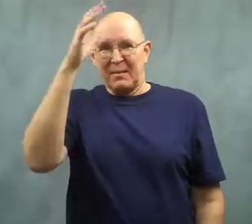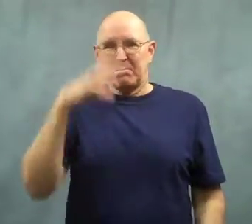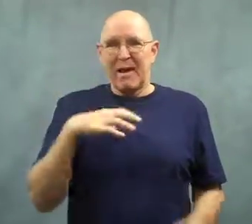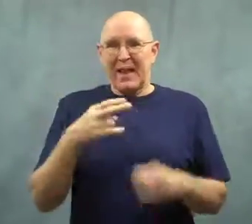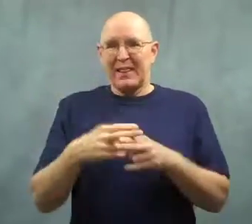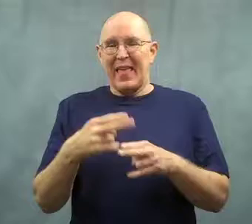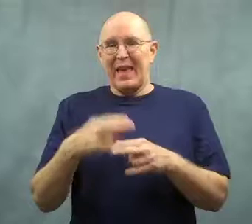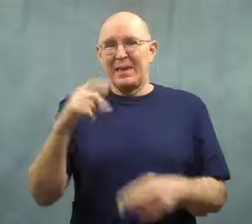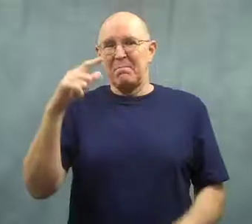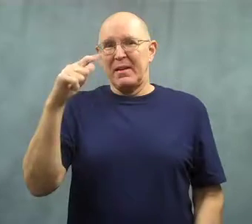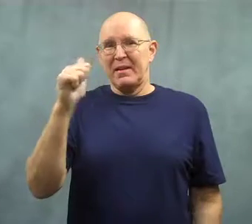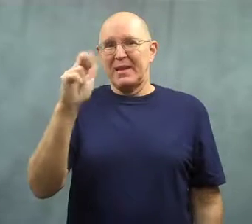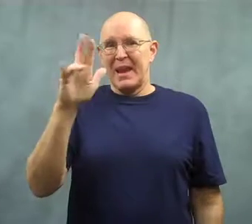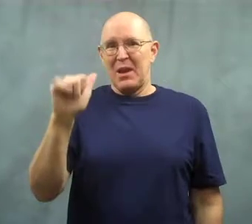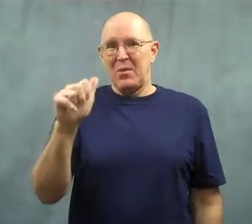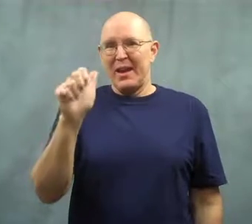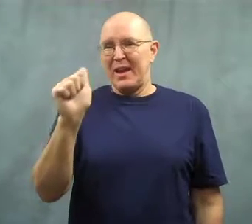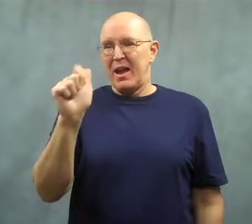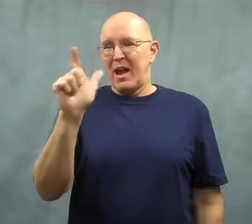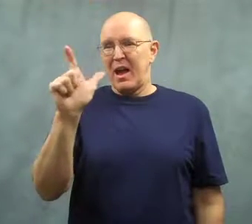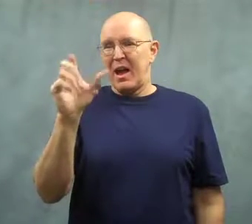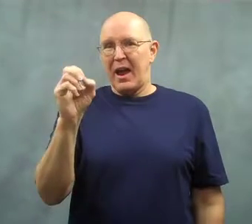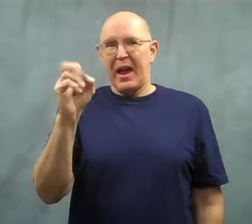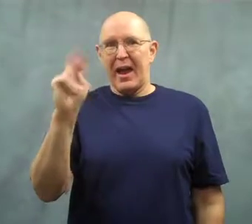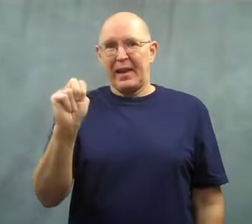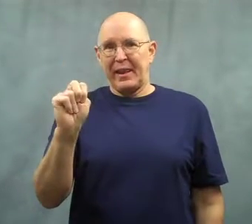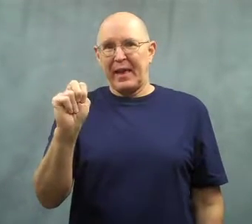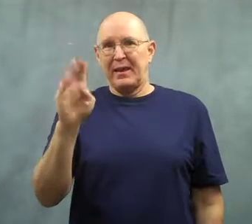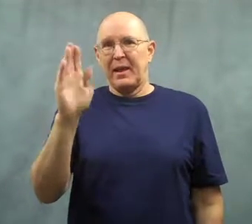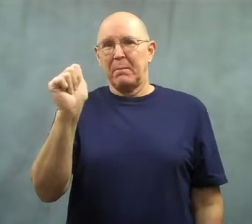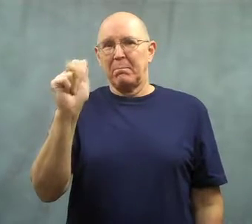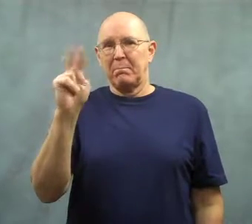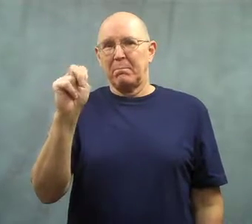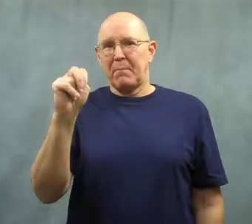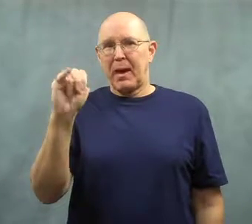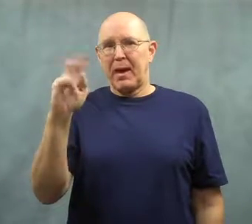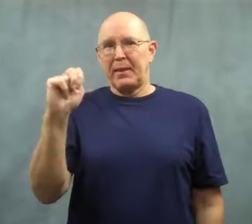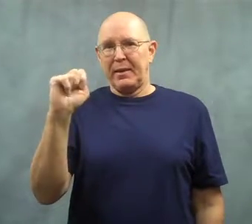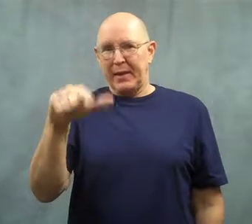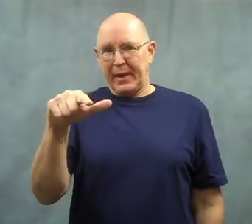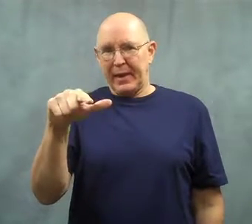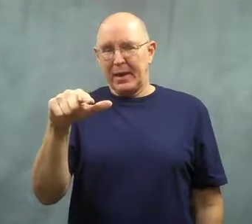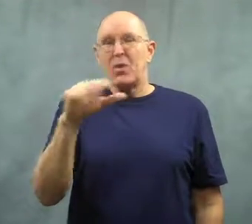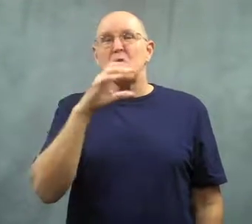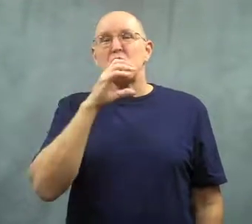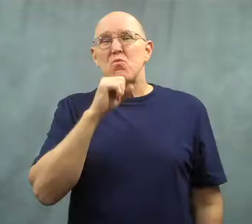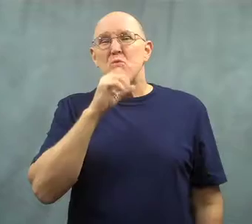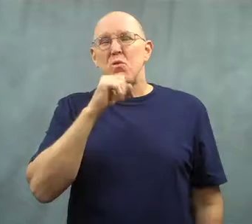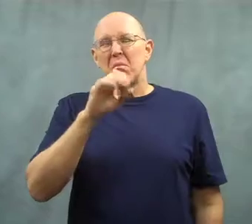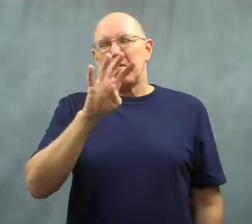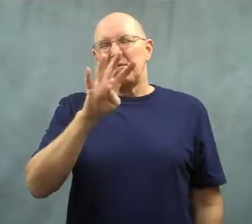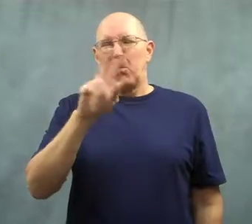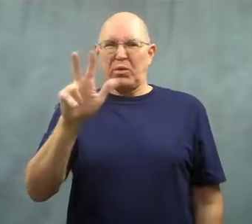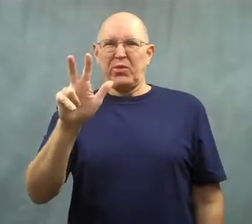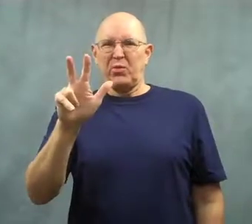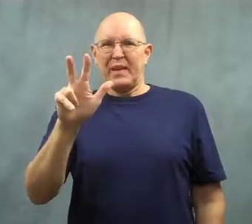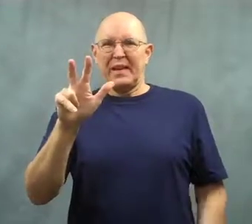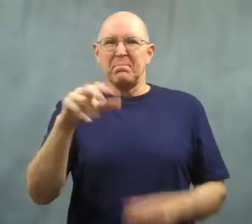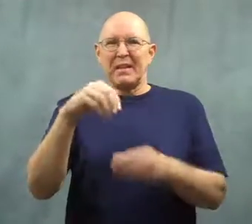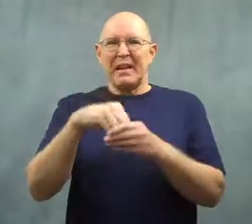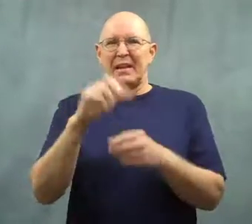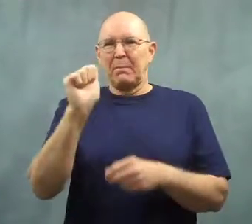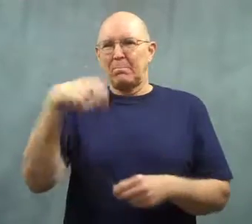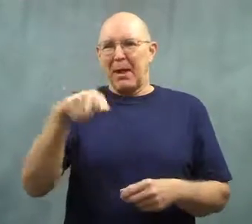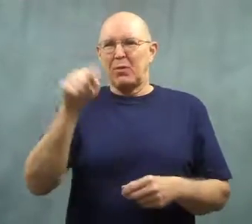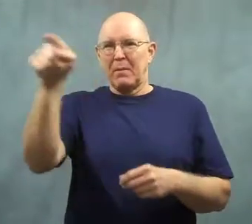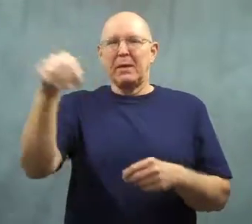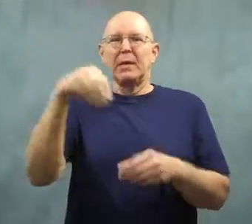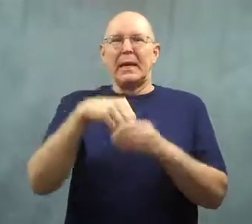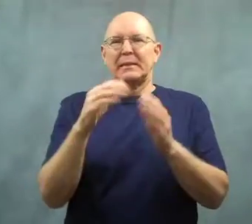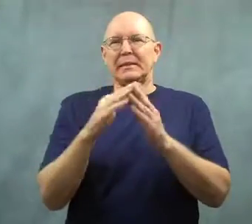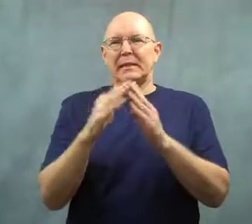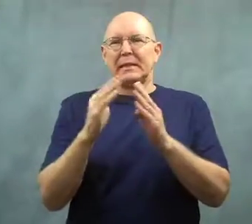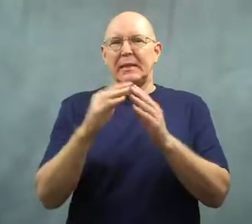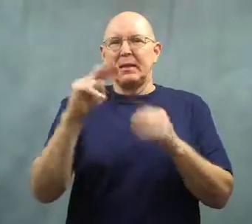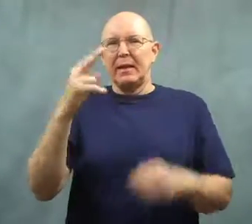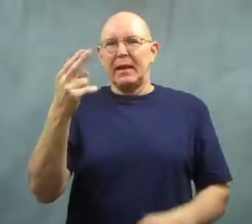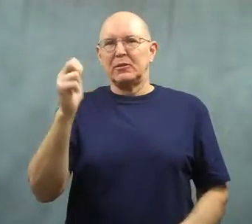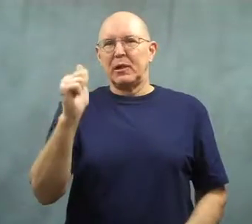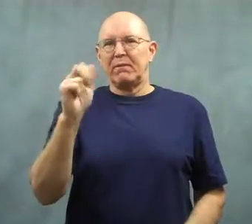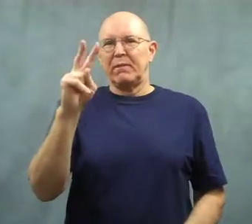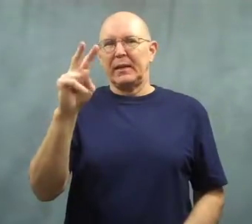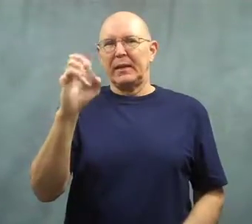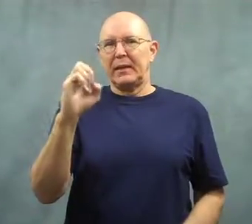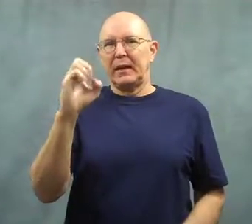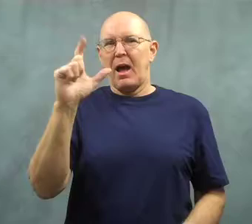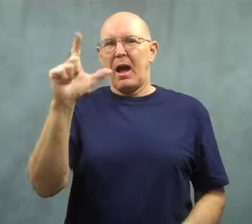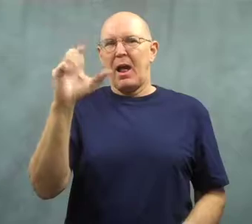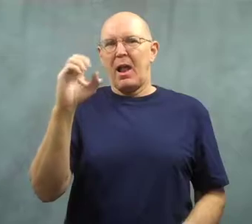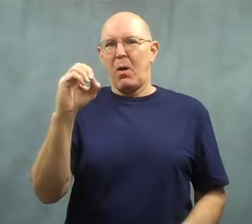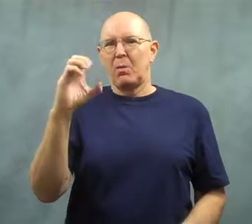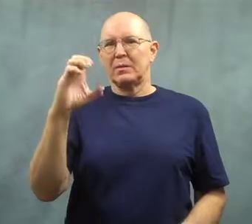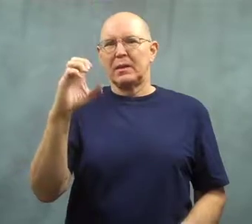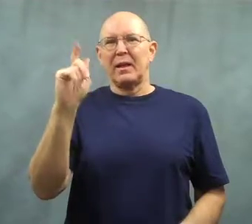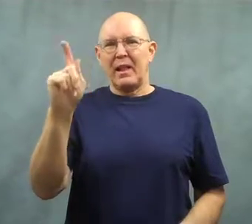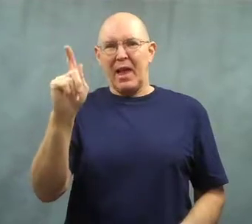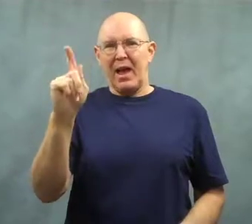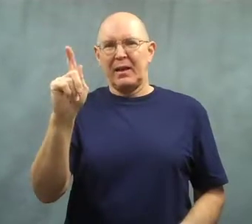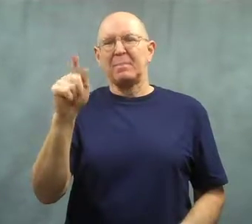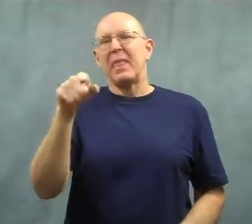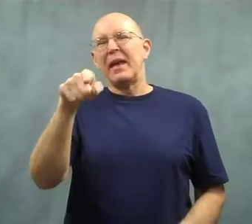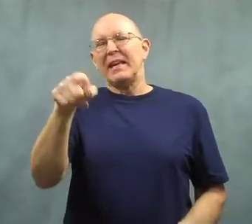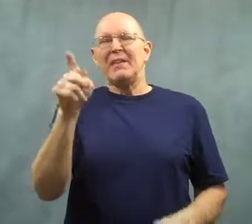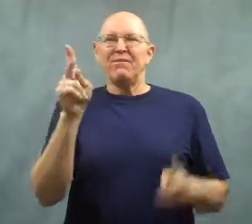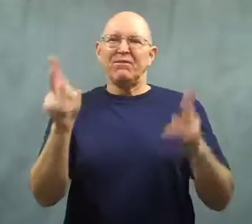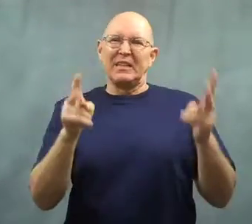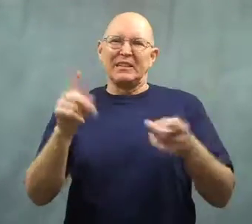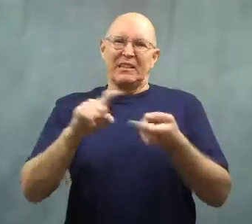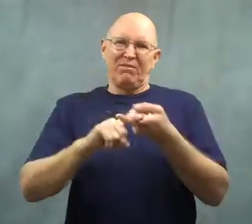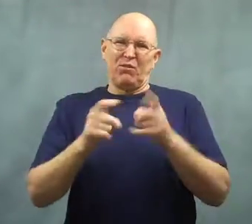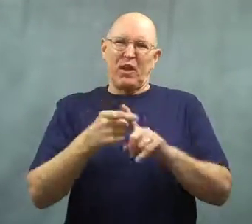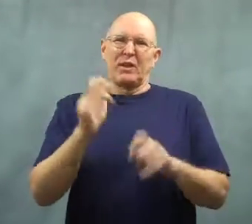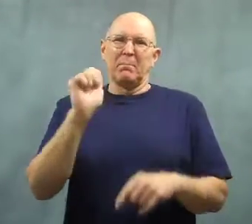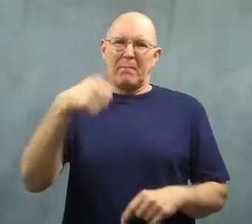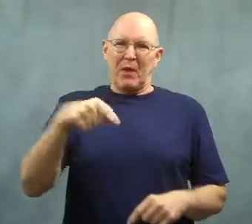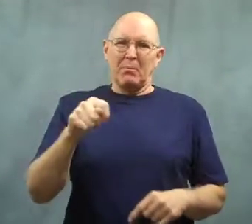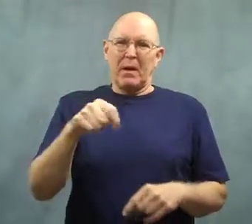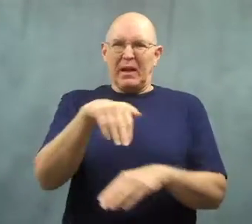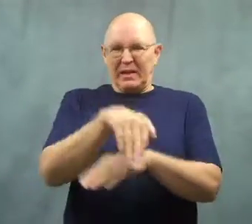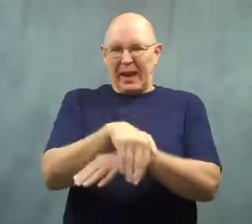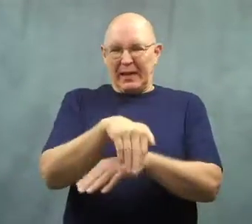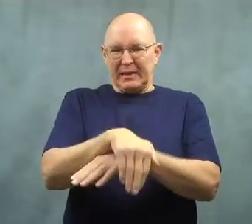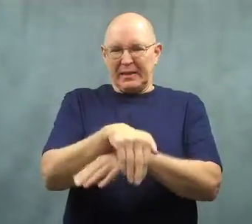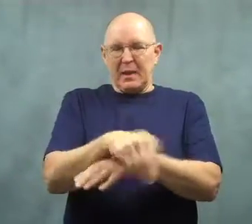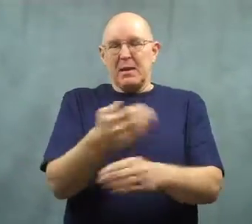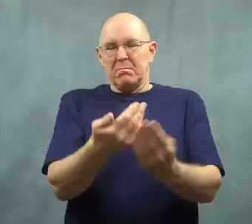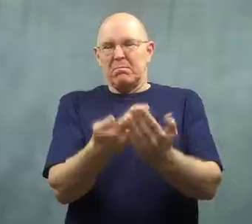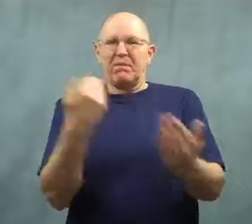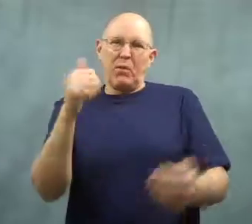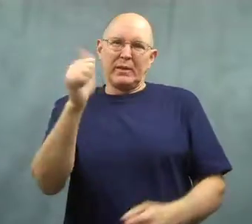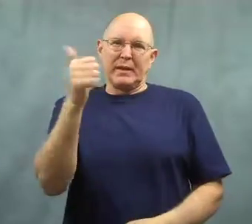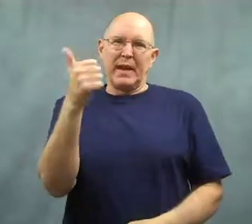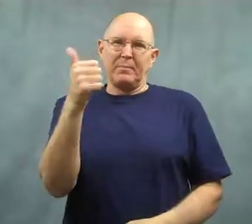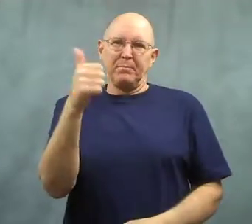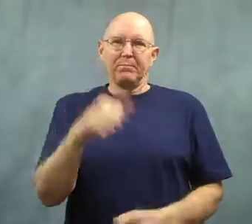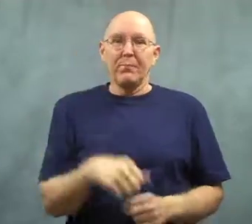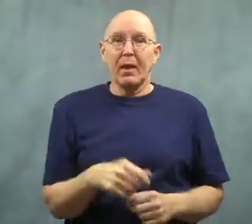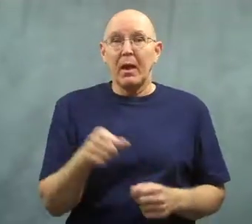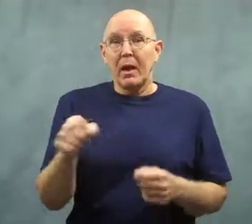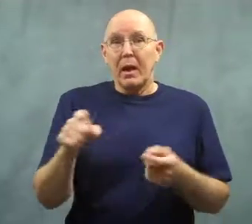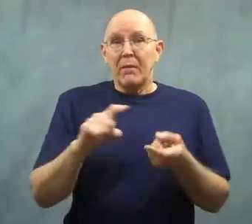43 year old Gary Allen Banning was in an apartment in Havelock.